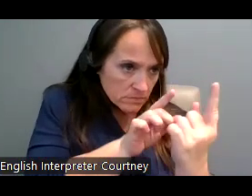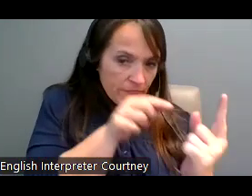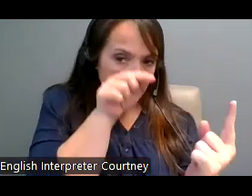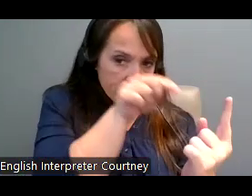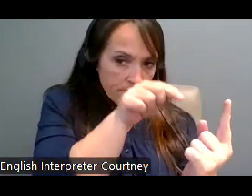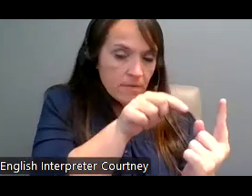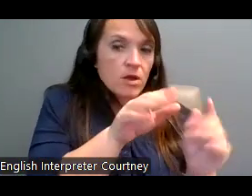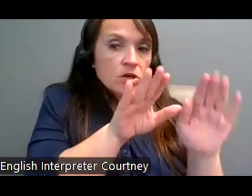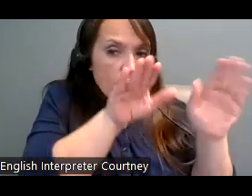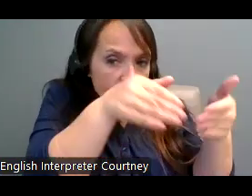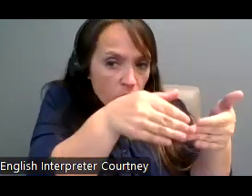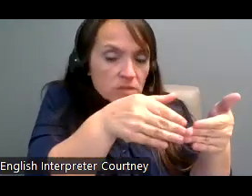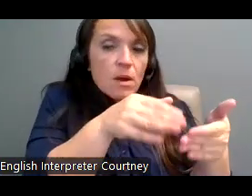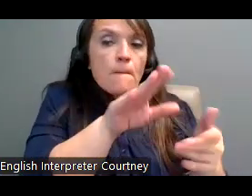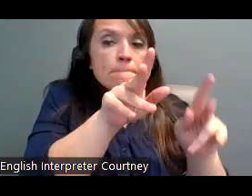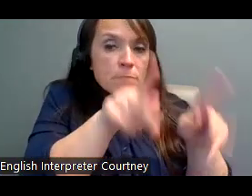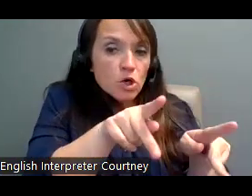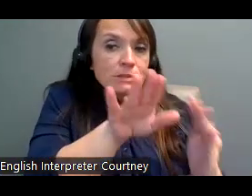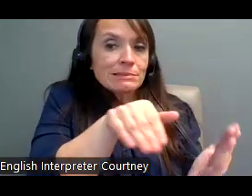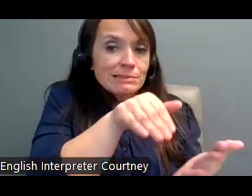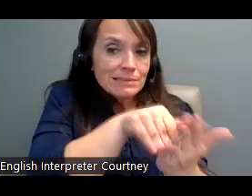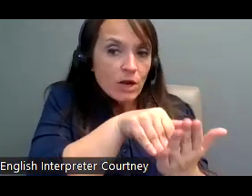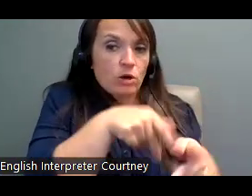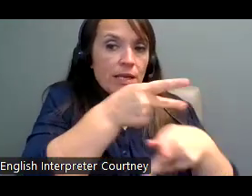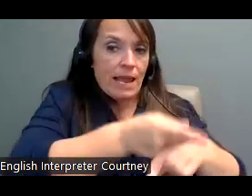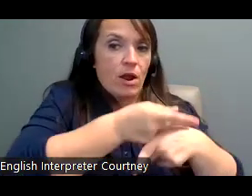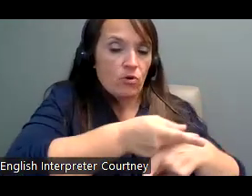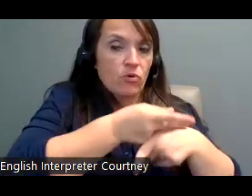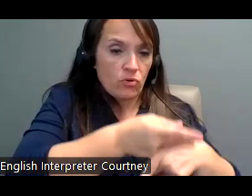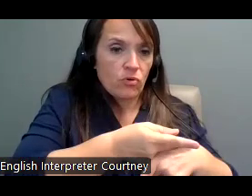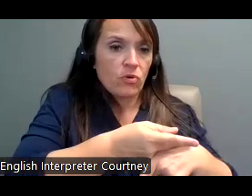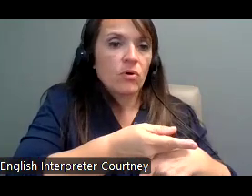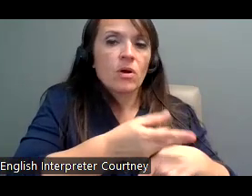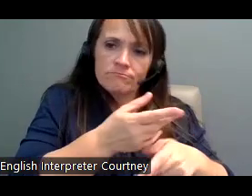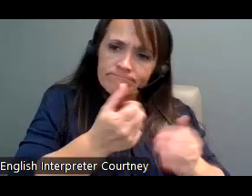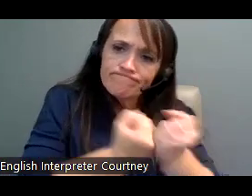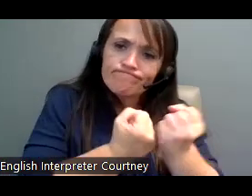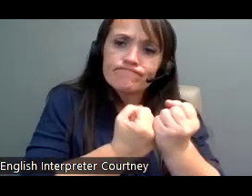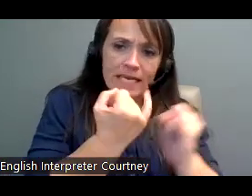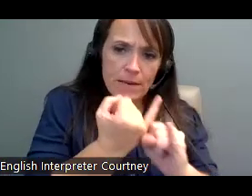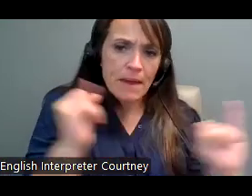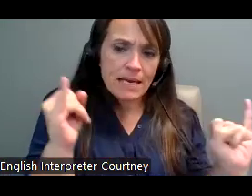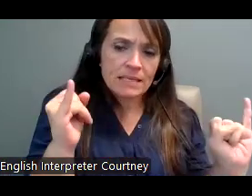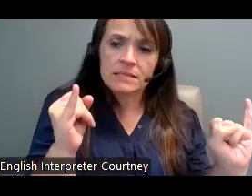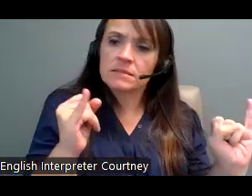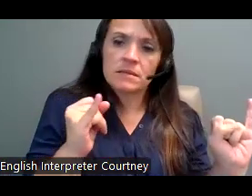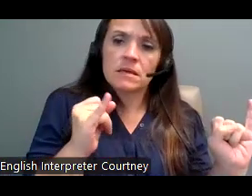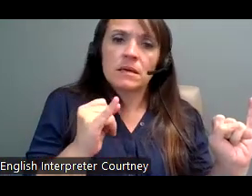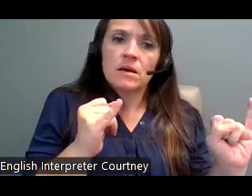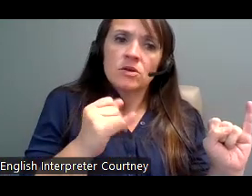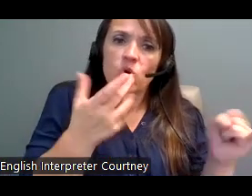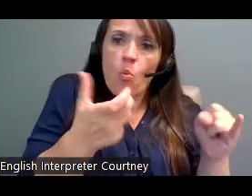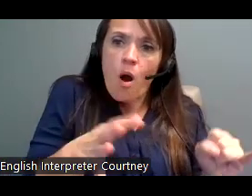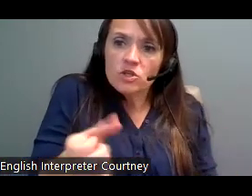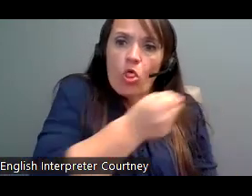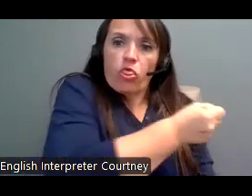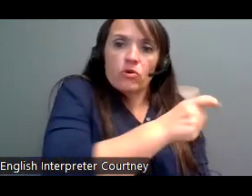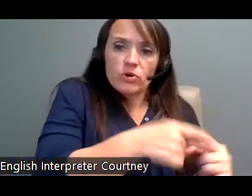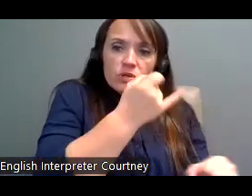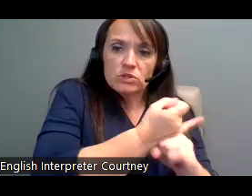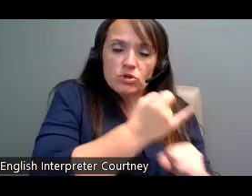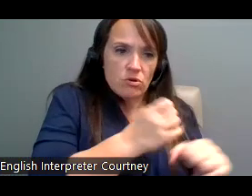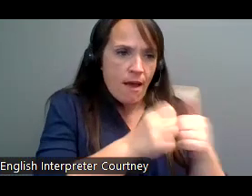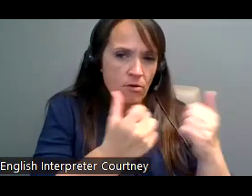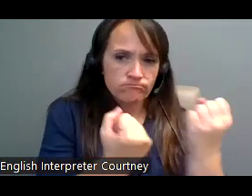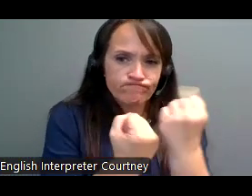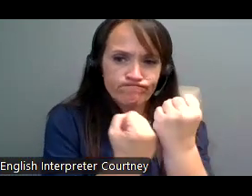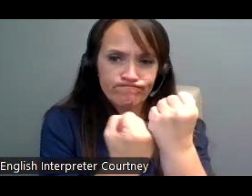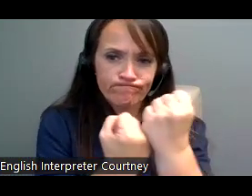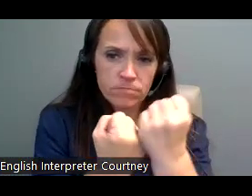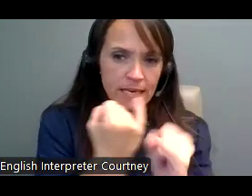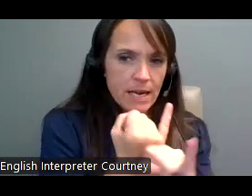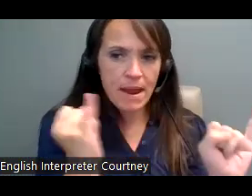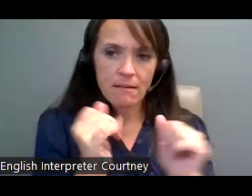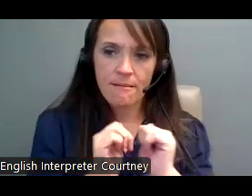institutionalization and it really supports their independence. So key elements of care planning